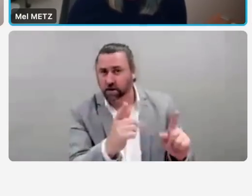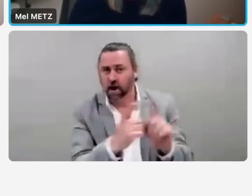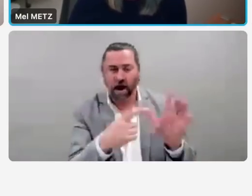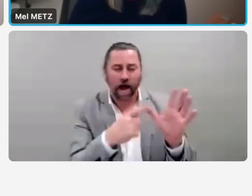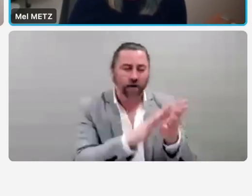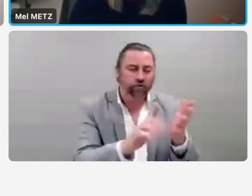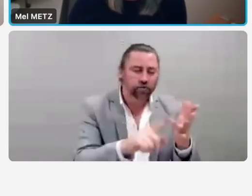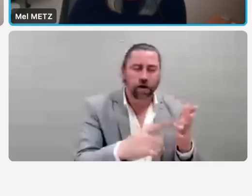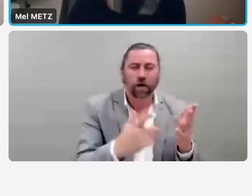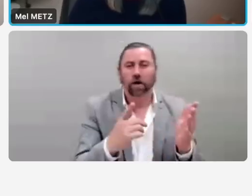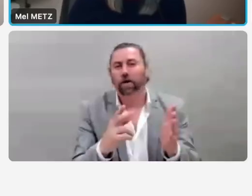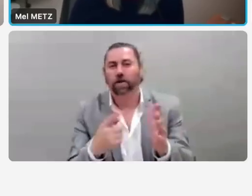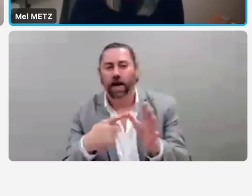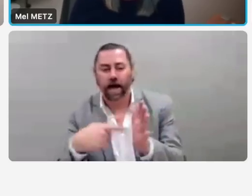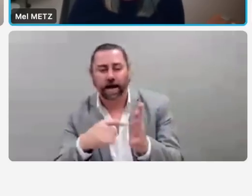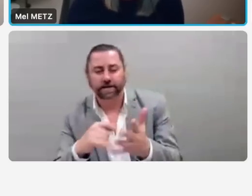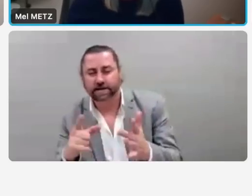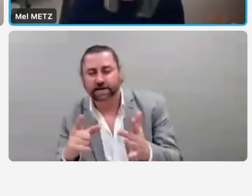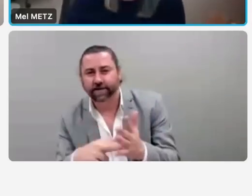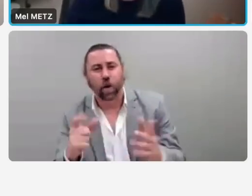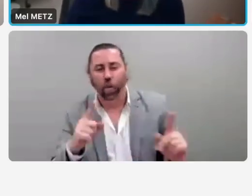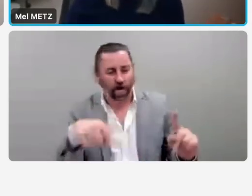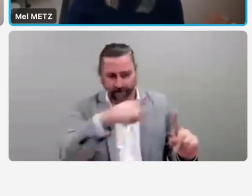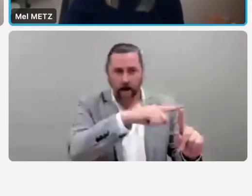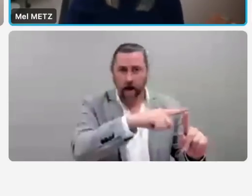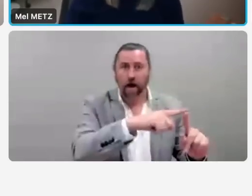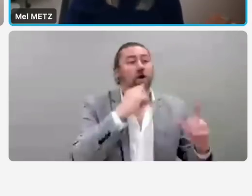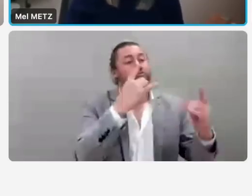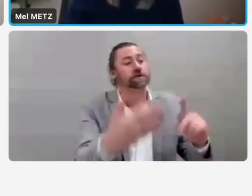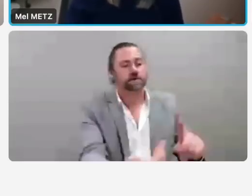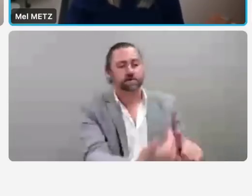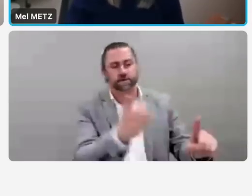same standards of care as the rest of the aged care system. I think that's really important.